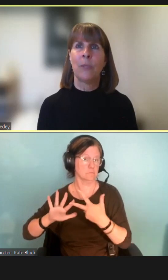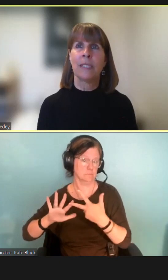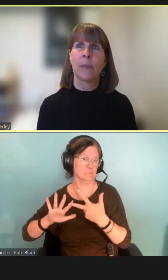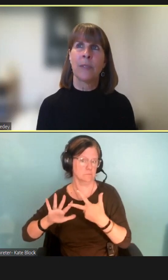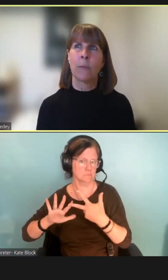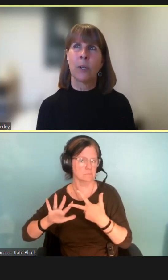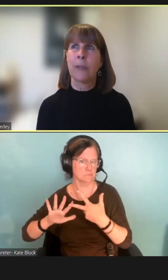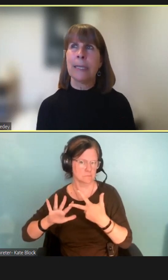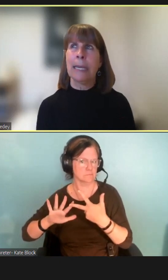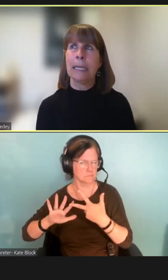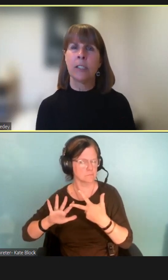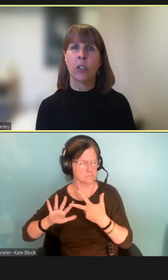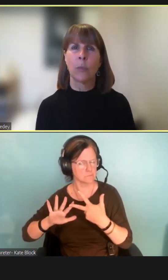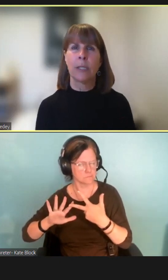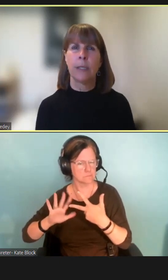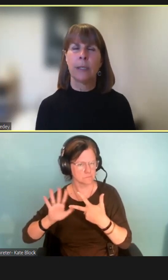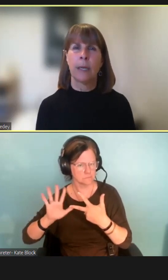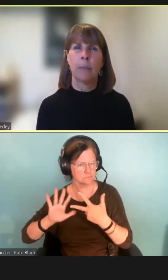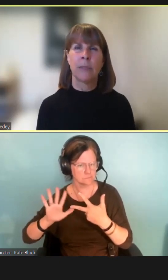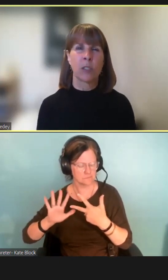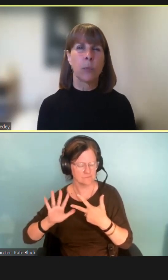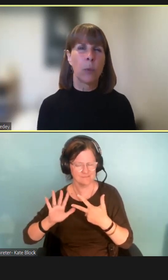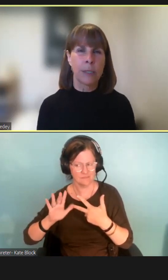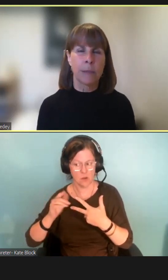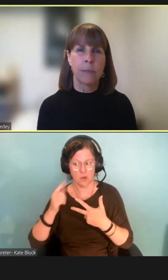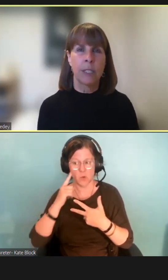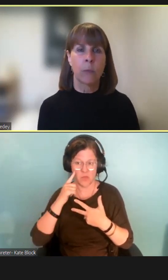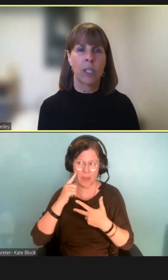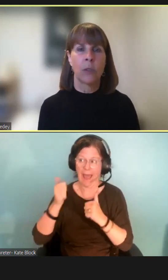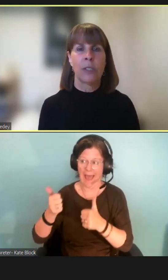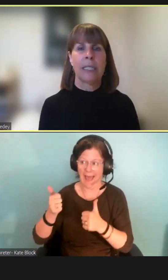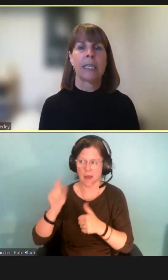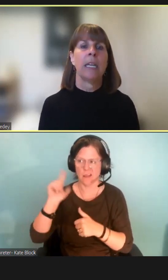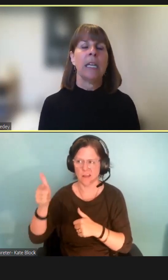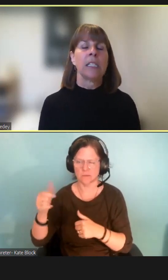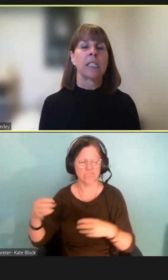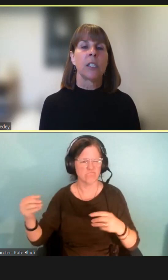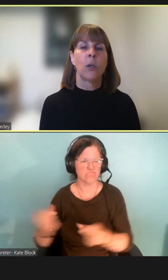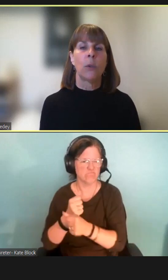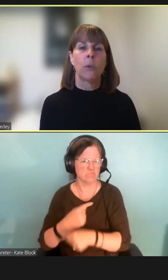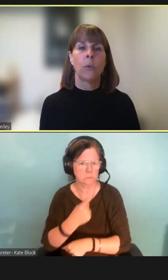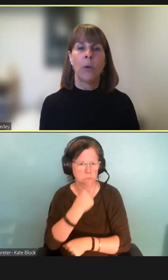something where in the end you'll be um disappointed in what you did so one